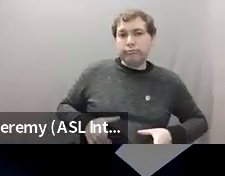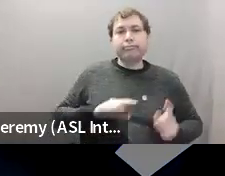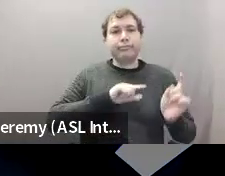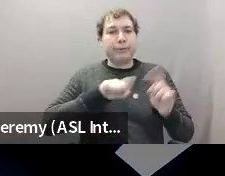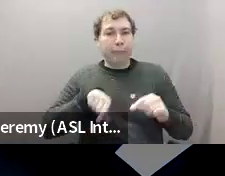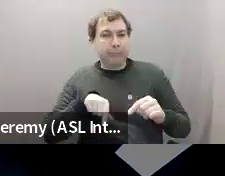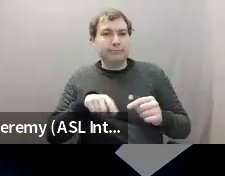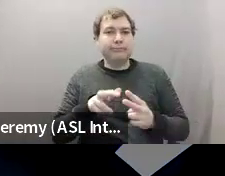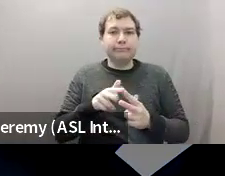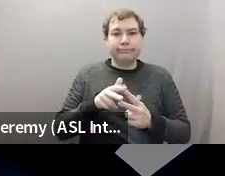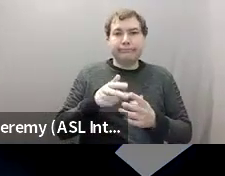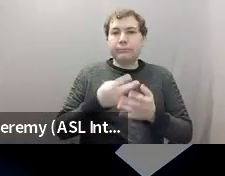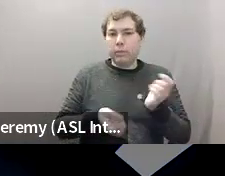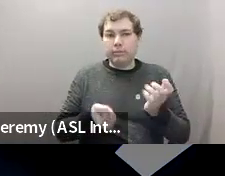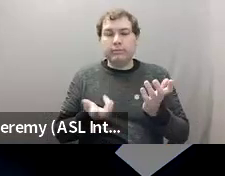Lynnie Downum-Hanzal: it's a combination. So we get